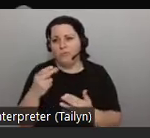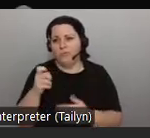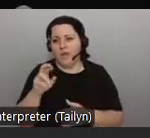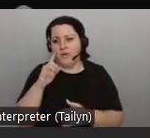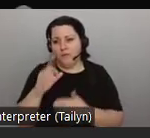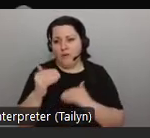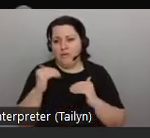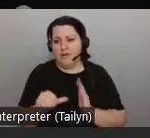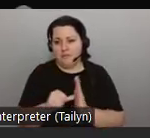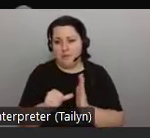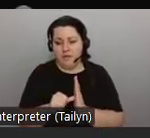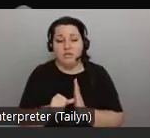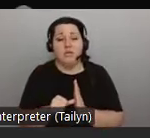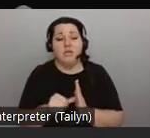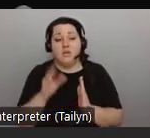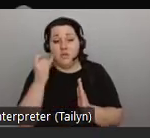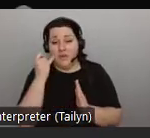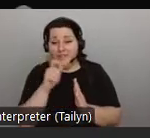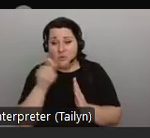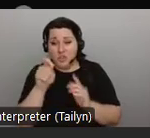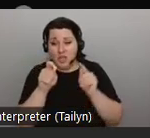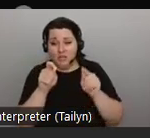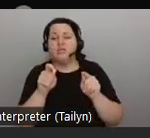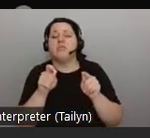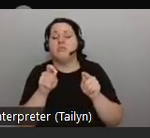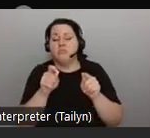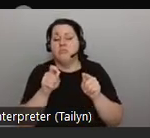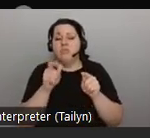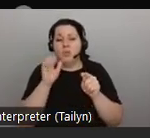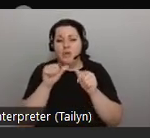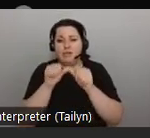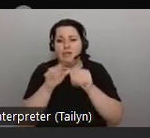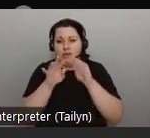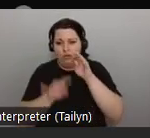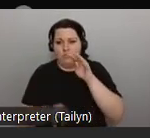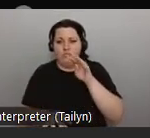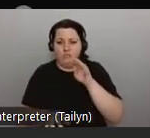either create a whole new table or it won't communicate the header on the next page. So by doing this we are making sure